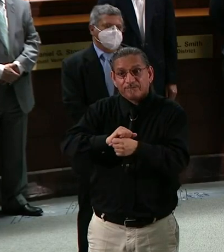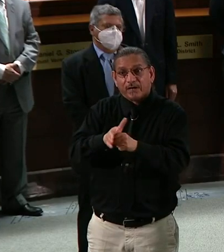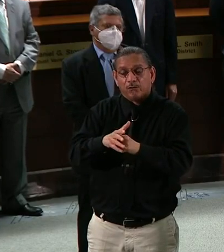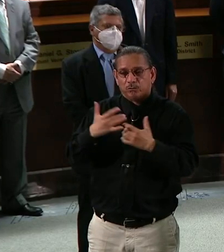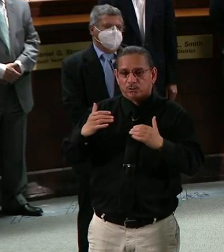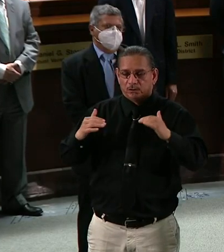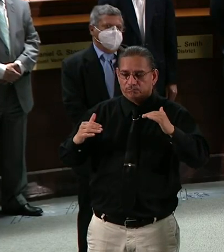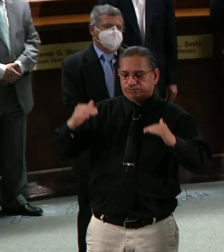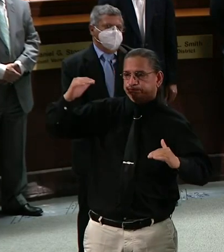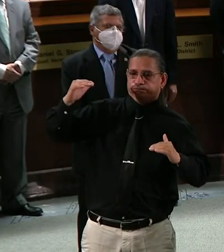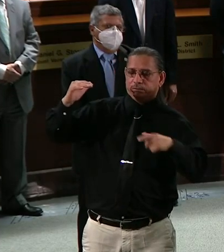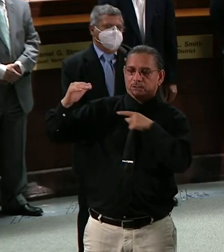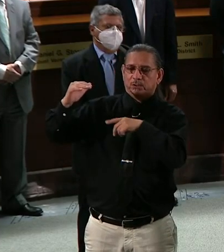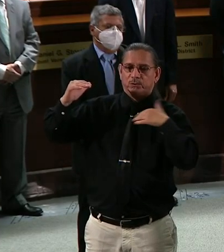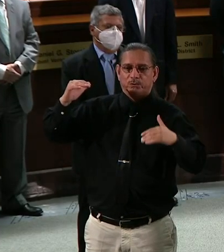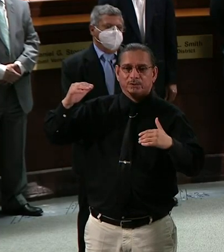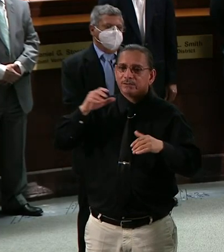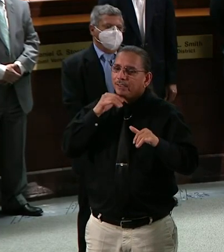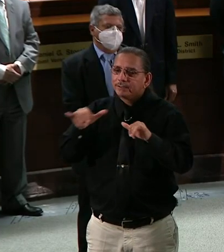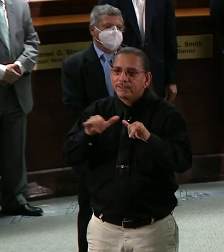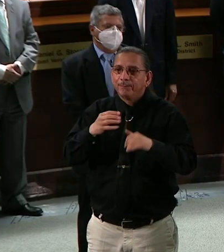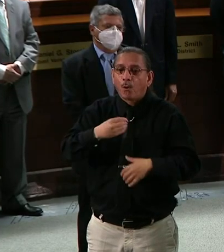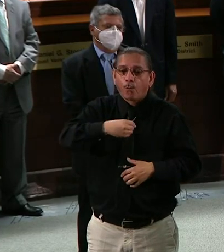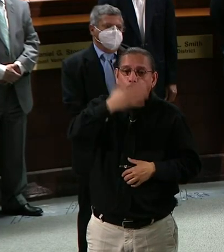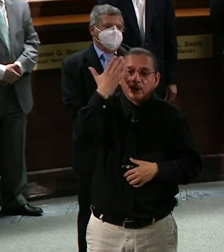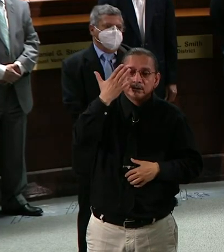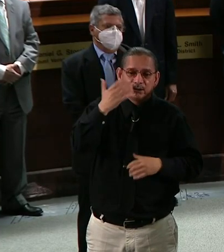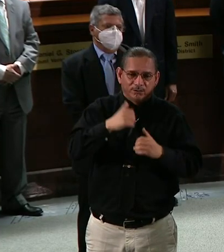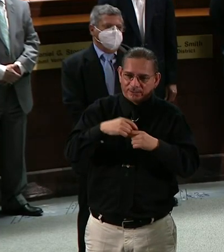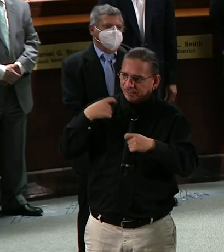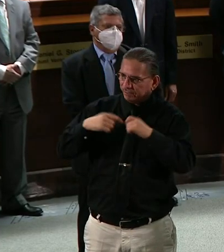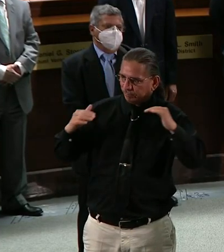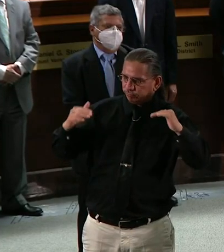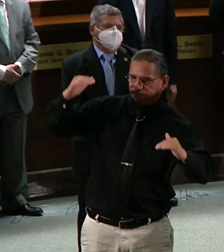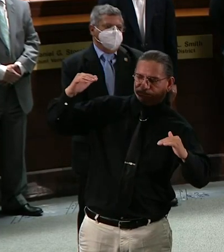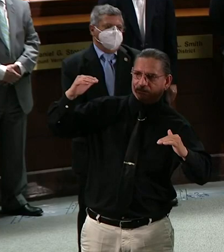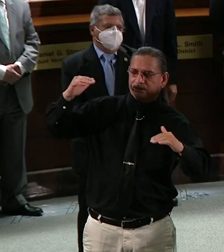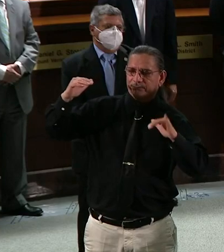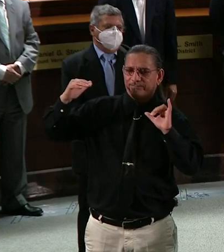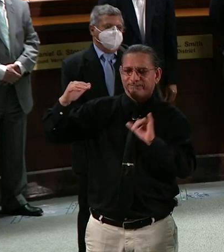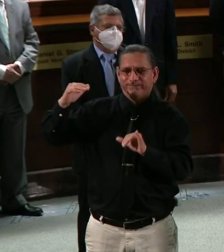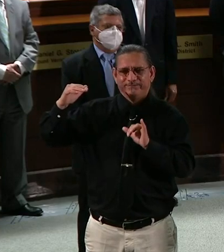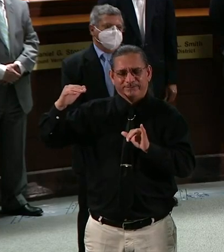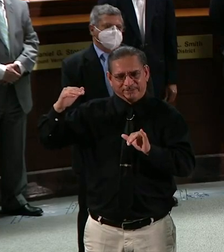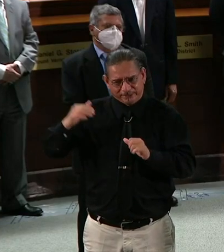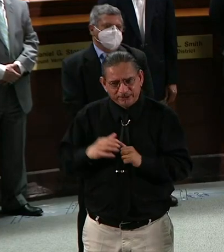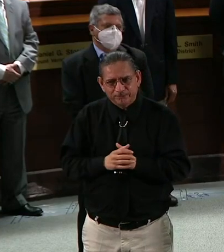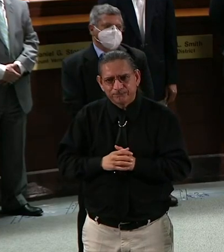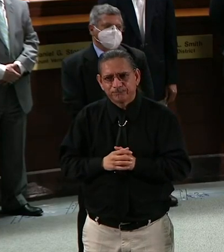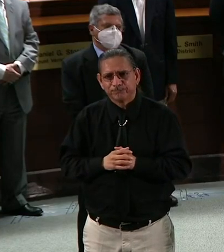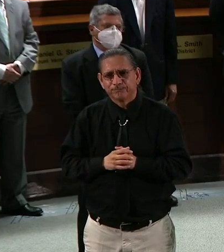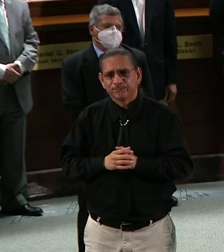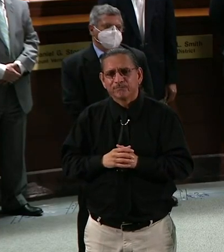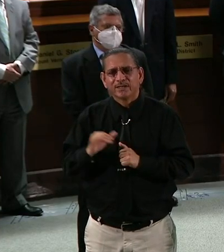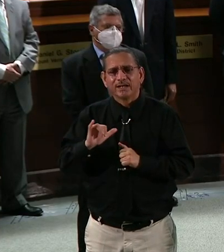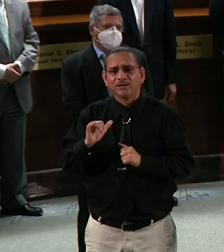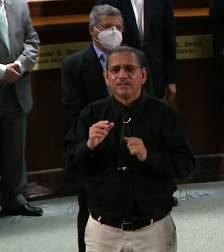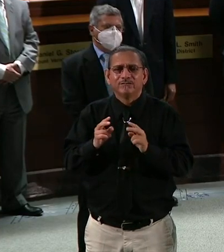AND COMMITTEE THAT. A WE DON'T